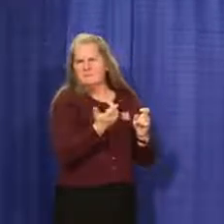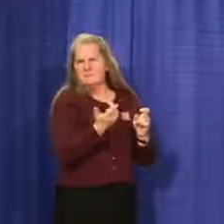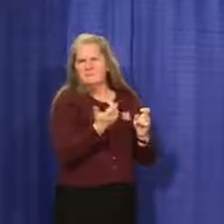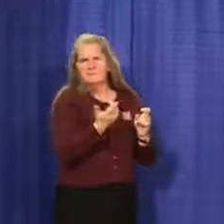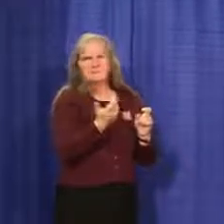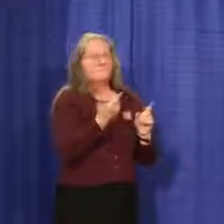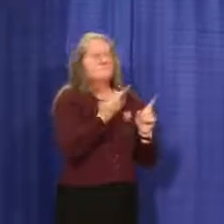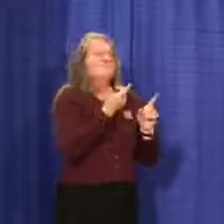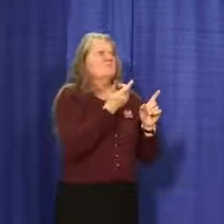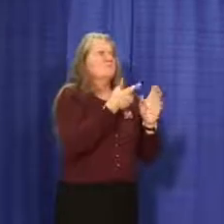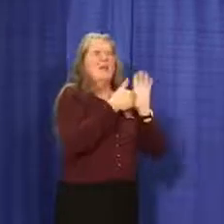Such as contributing medical